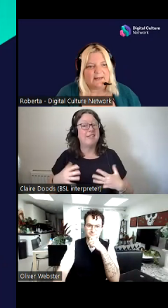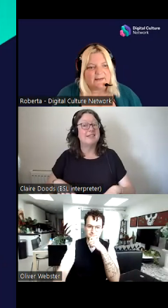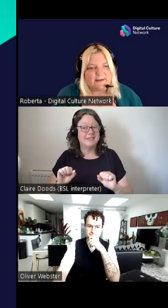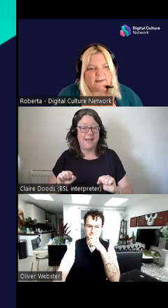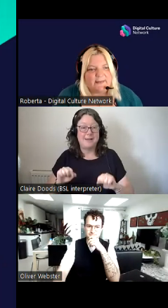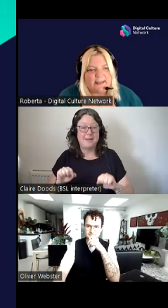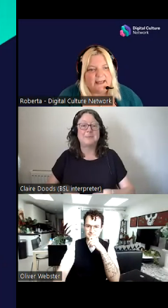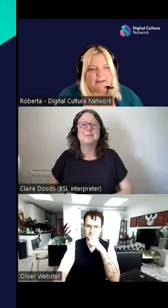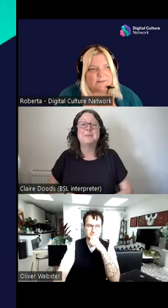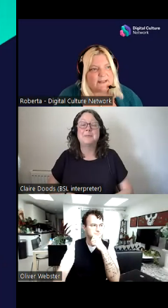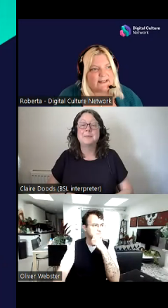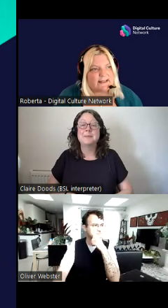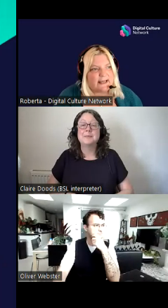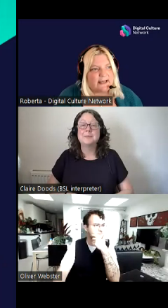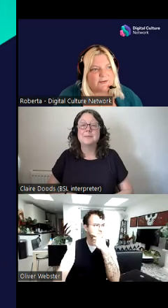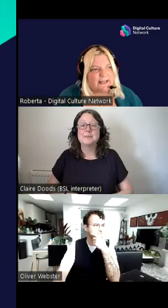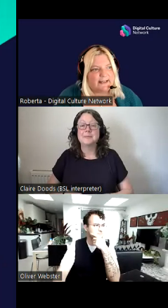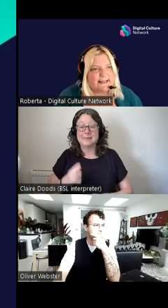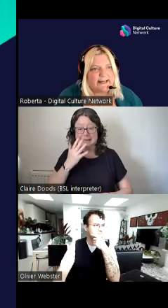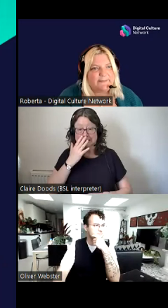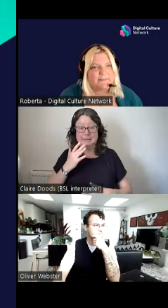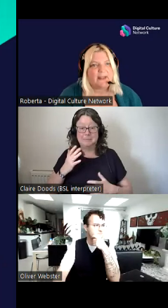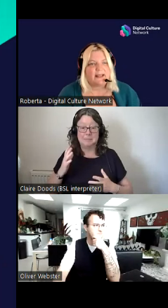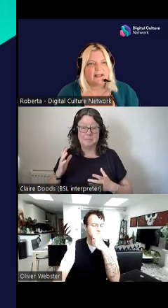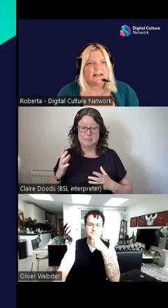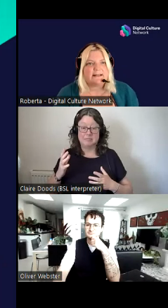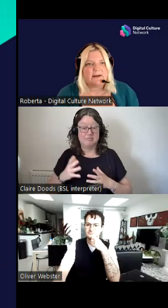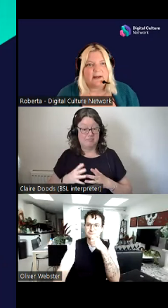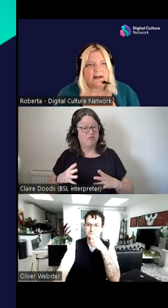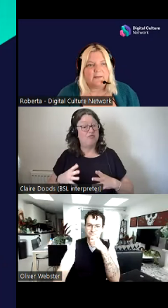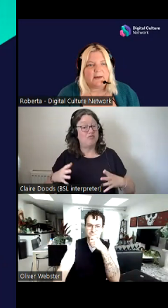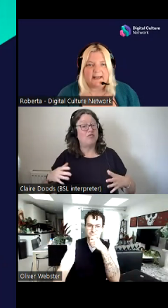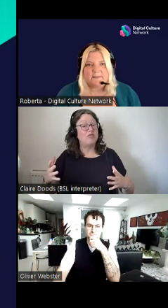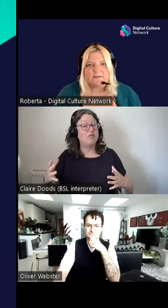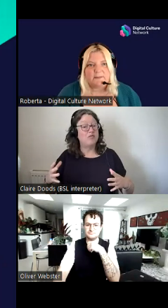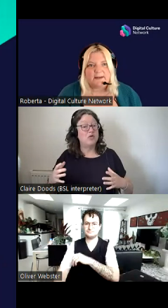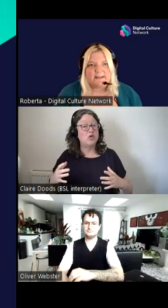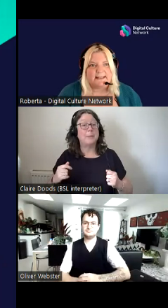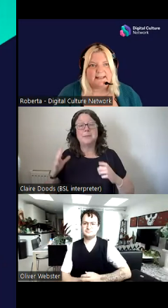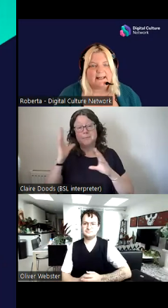It looks like everyone's joining nicely. My name is Roberta Beattie.